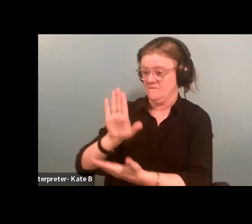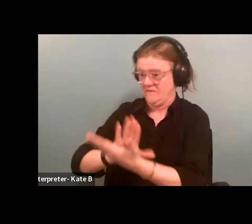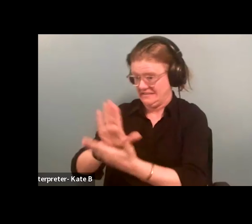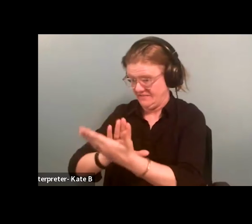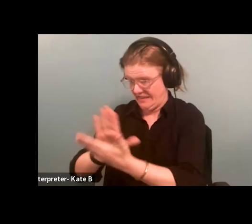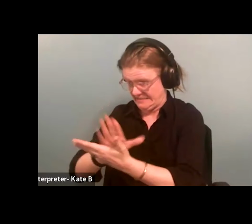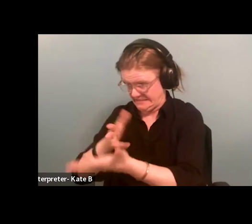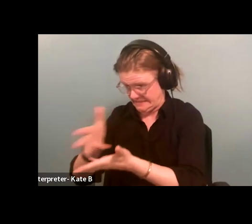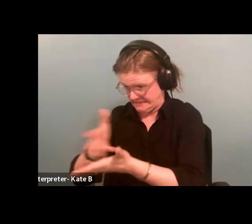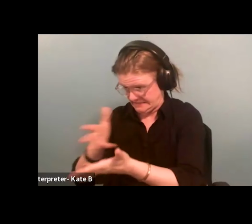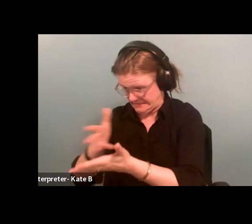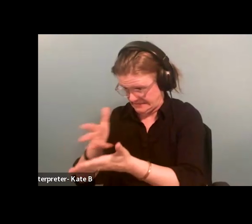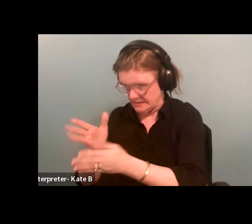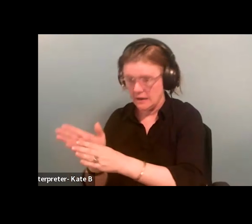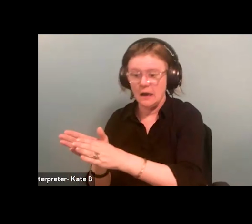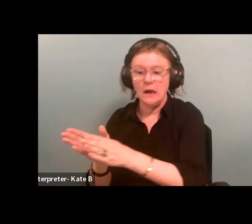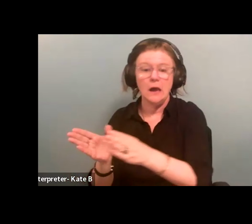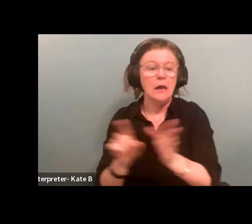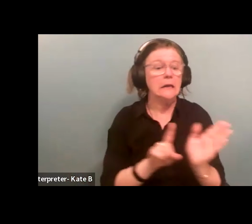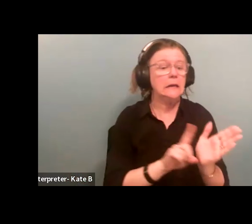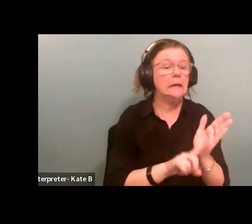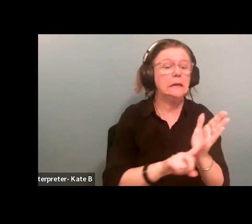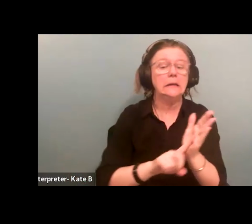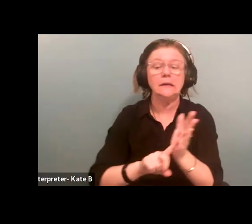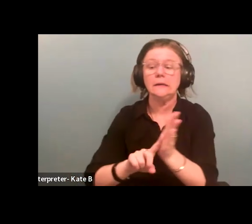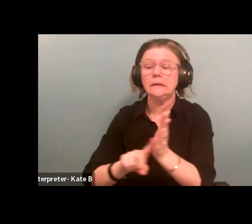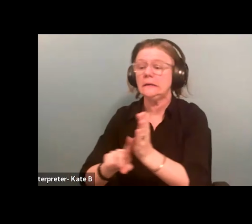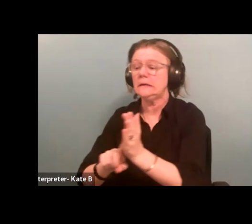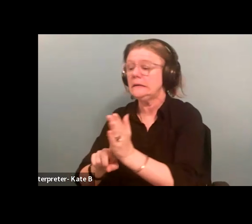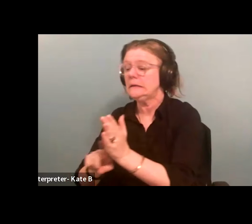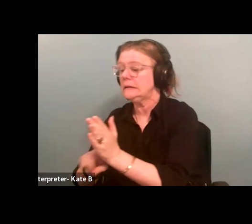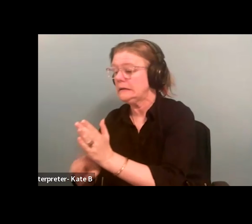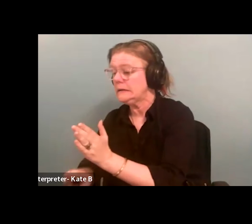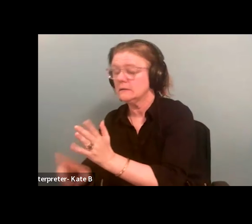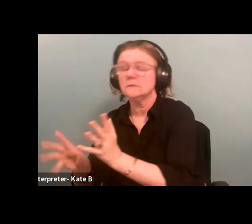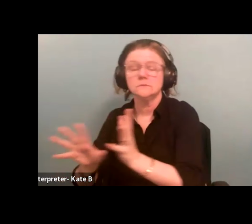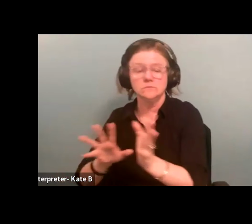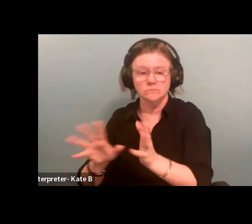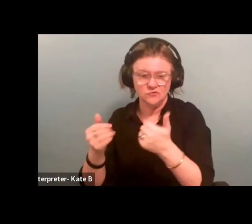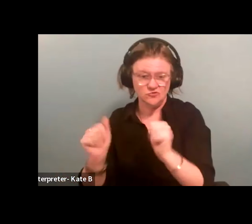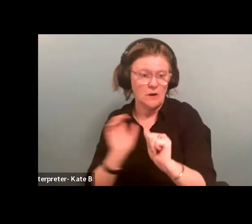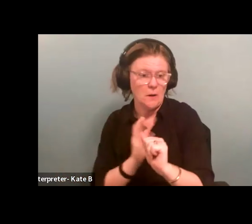and we do it immediately, or whether it's a nonpriority and we do it within 72 hours.